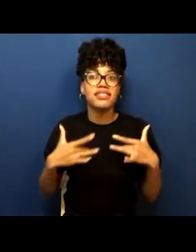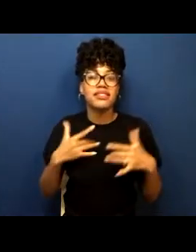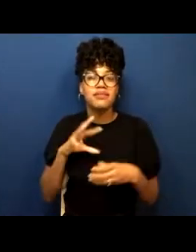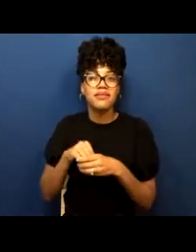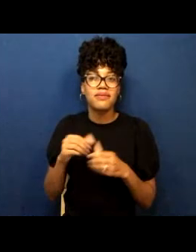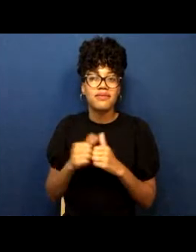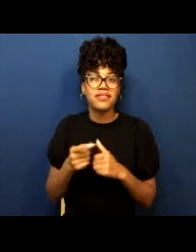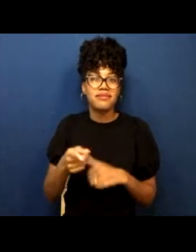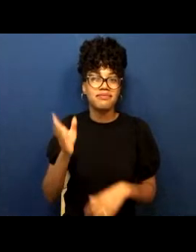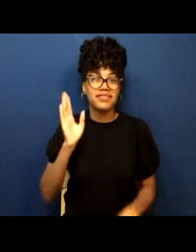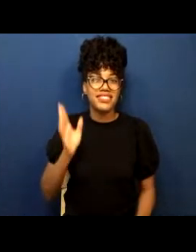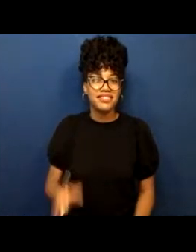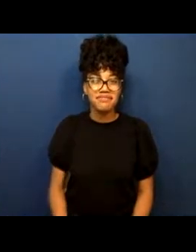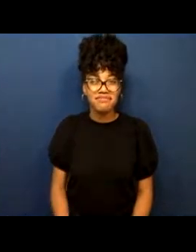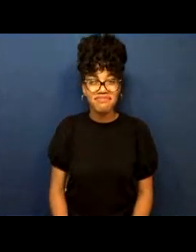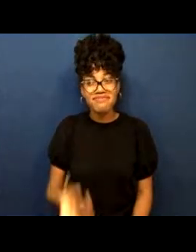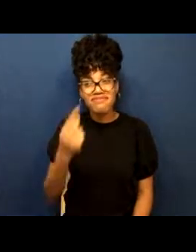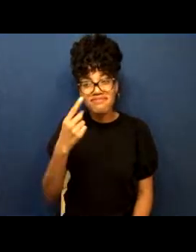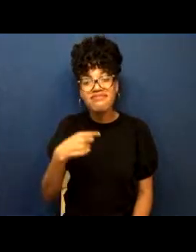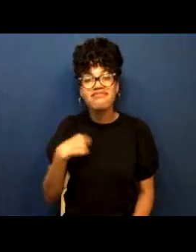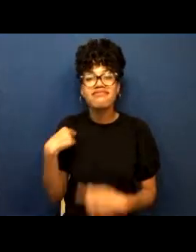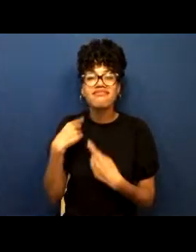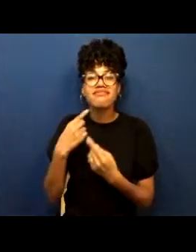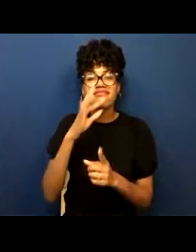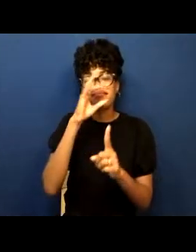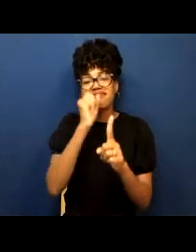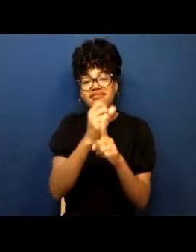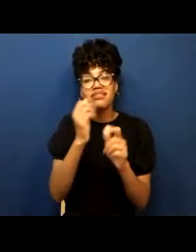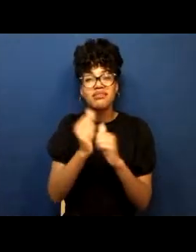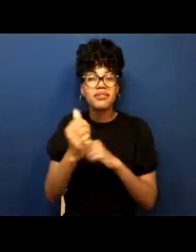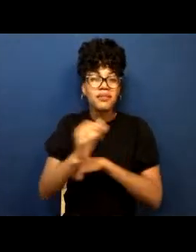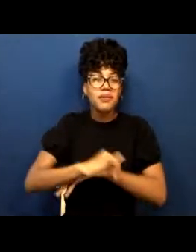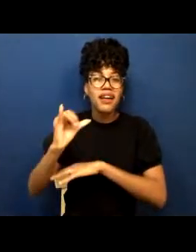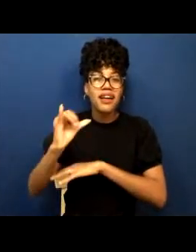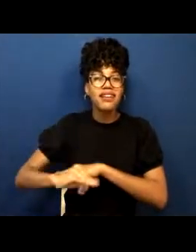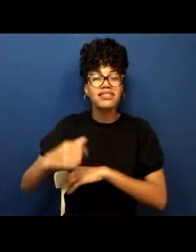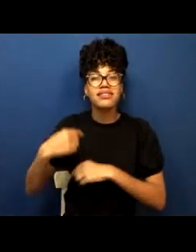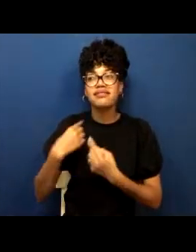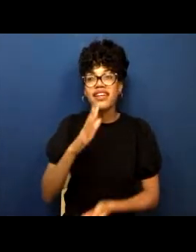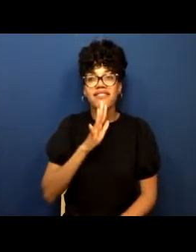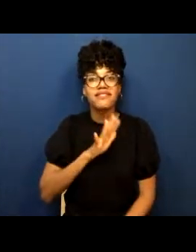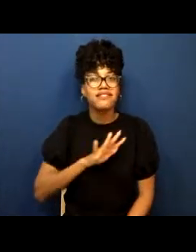I have been in love with whales since I was about five years old. And I never in a million years expected that